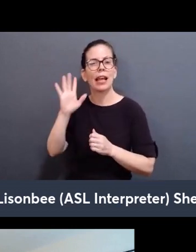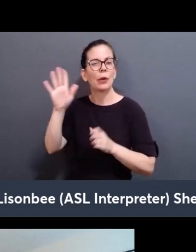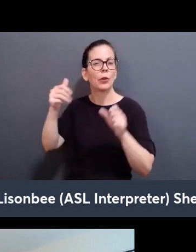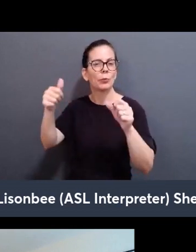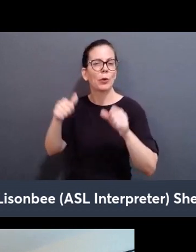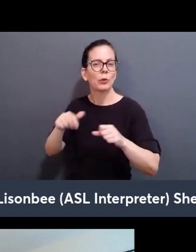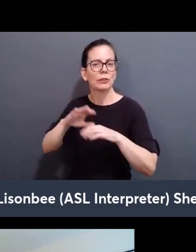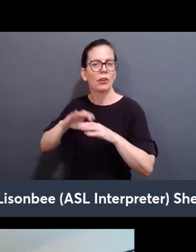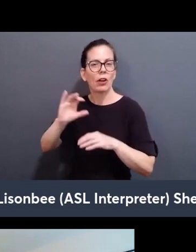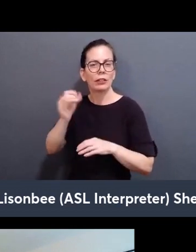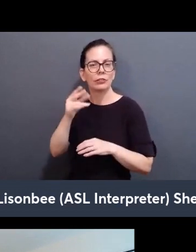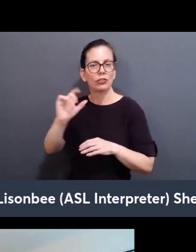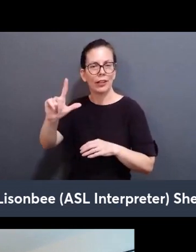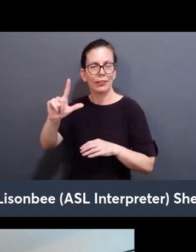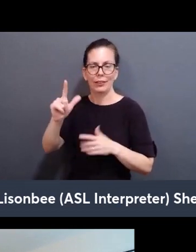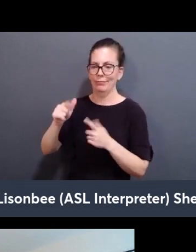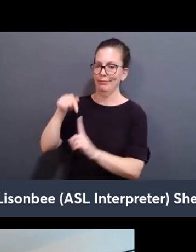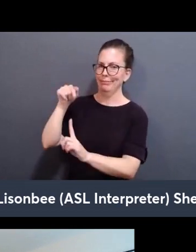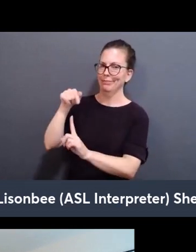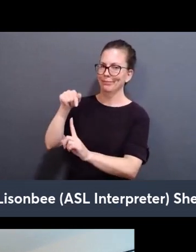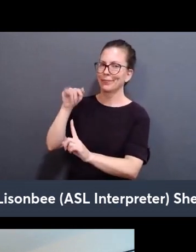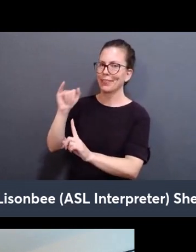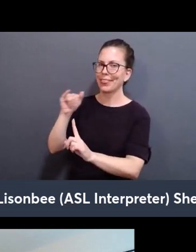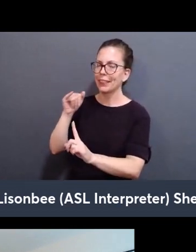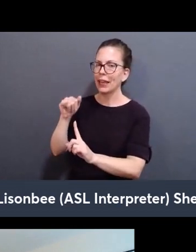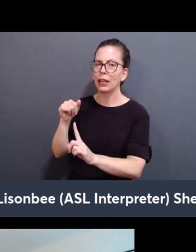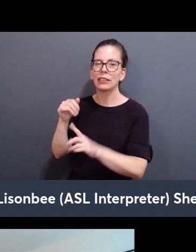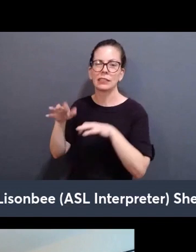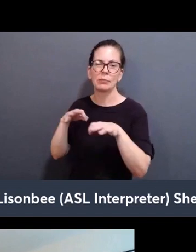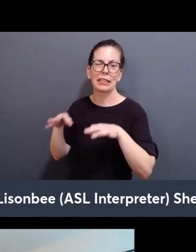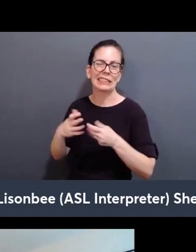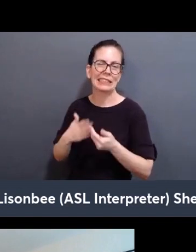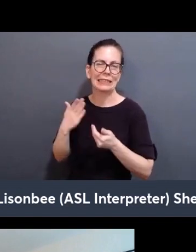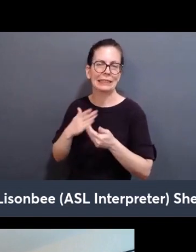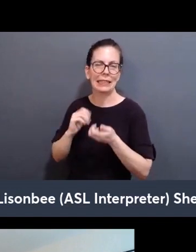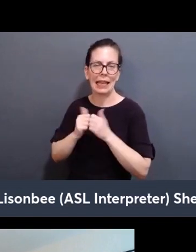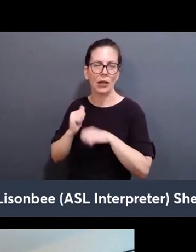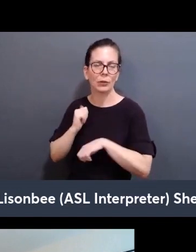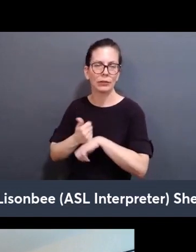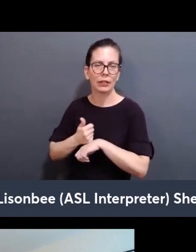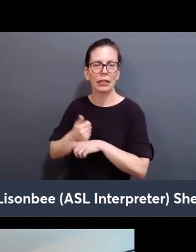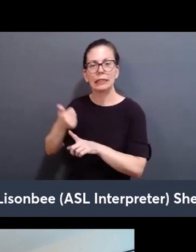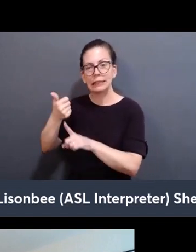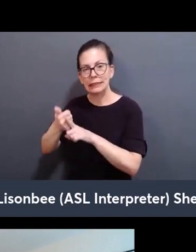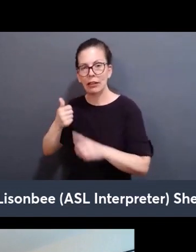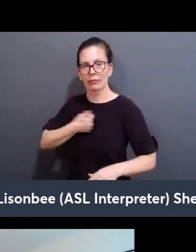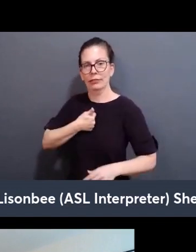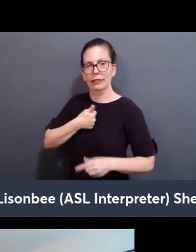and then that easily explains how to get started with the self and service model. But that being said,